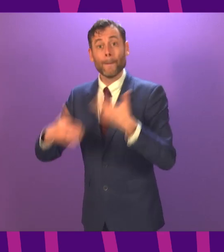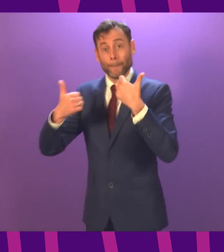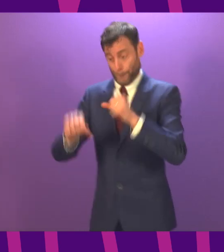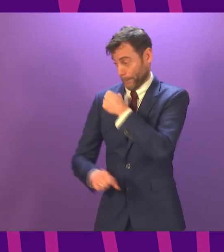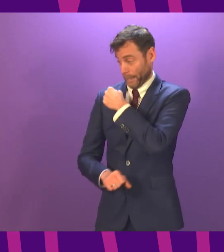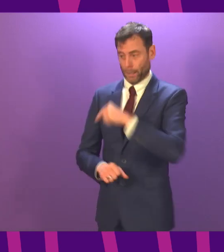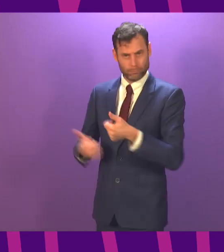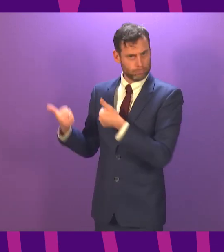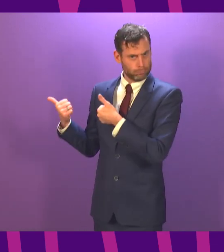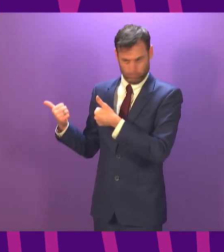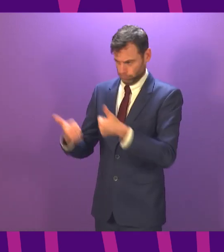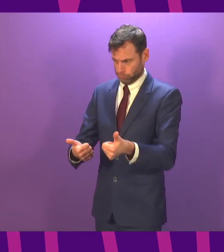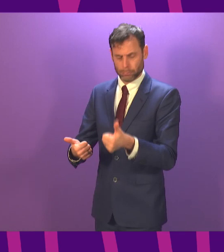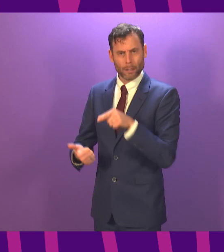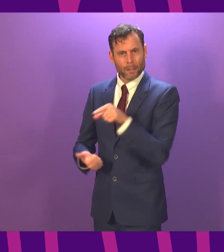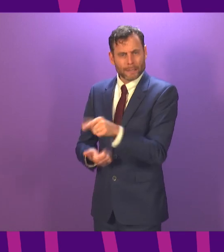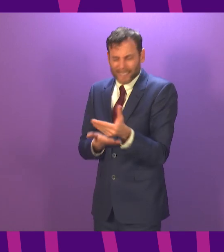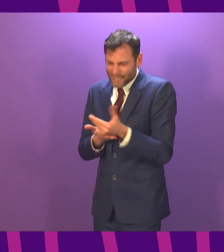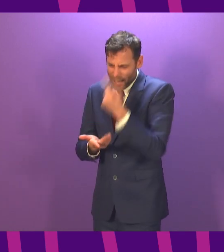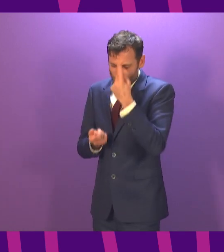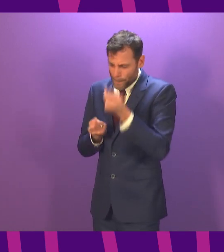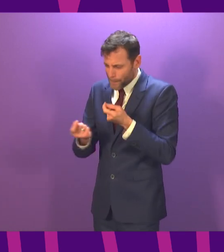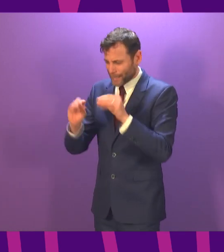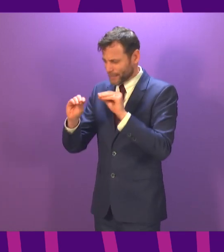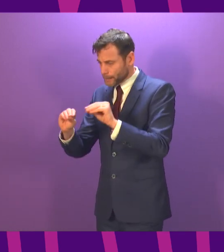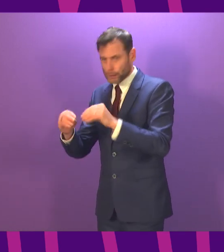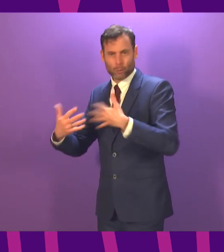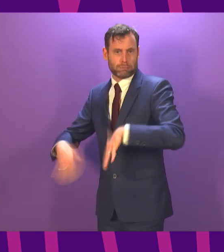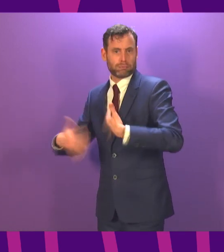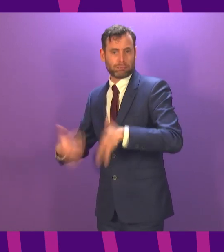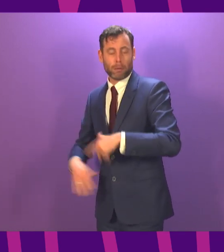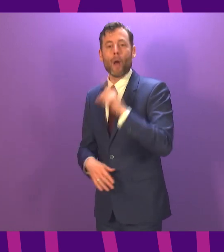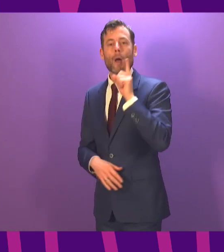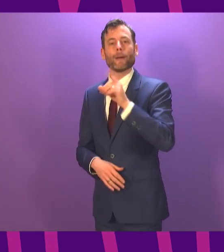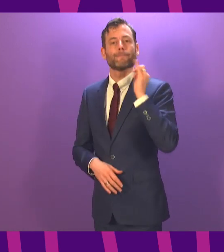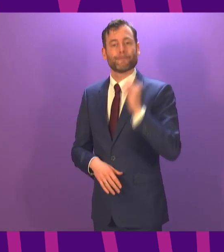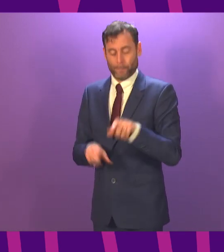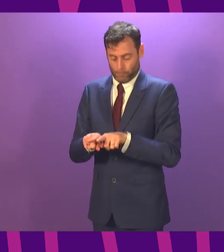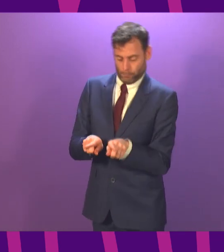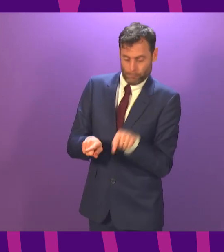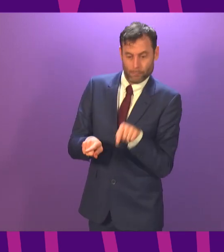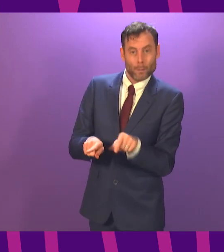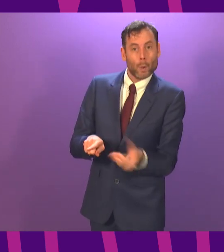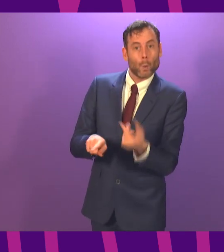and successfully until now. In the past week or so, what has changed is the new variant